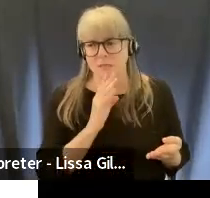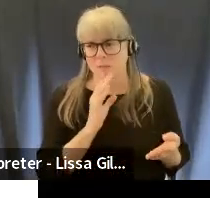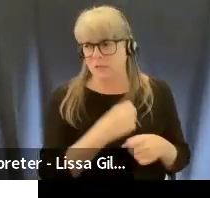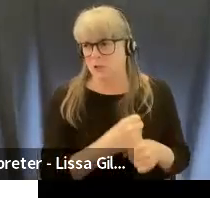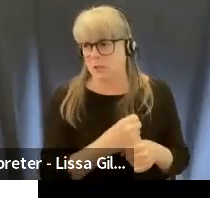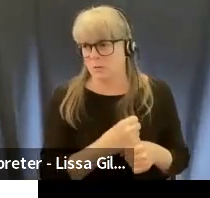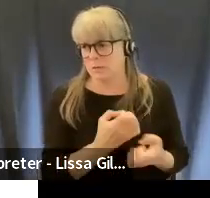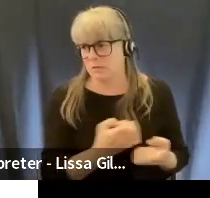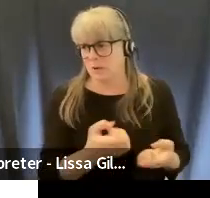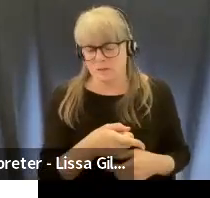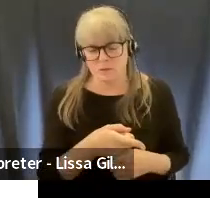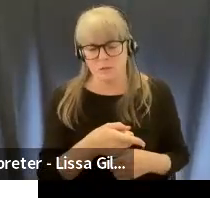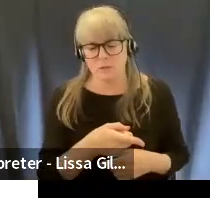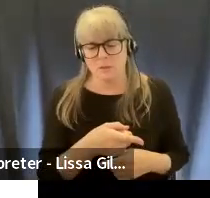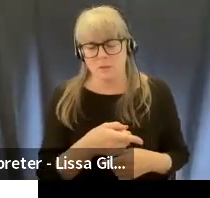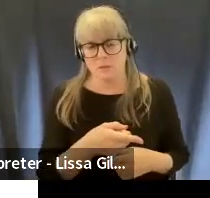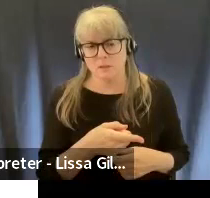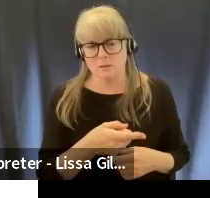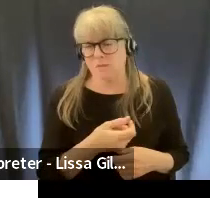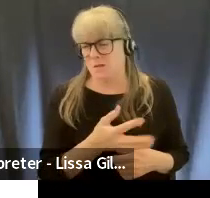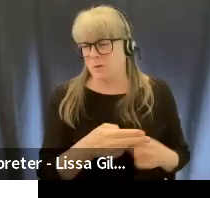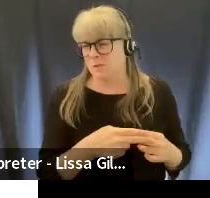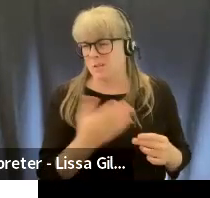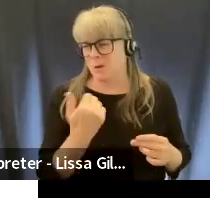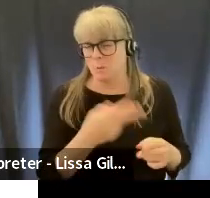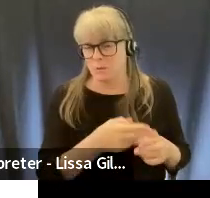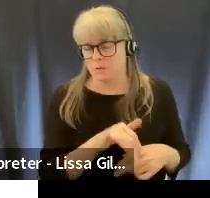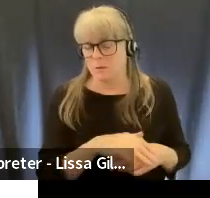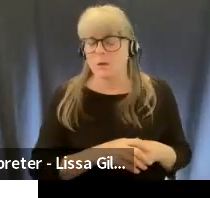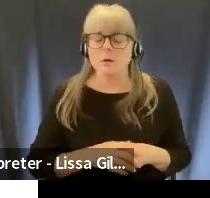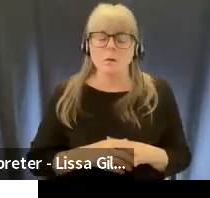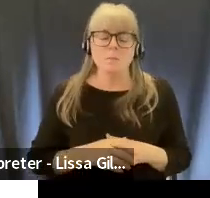A couple of slides ago, but we and so we were.